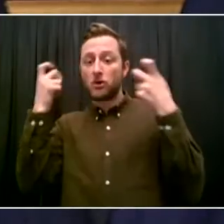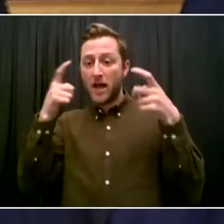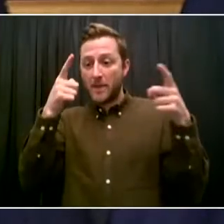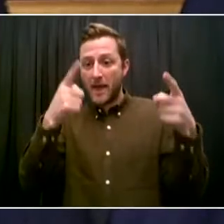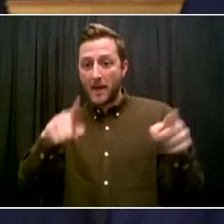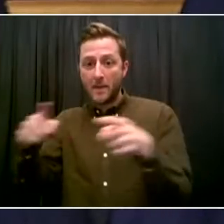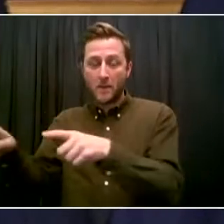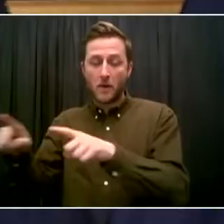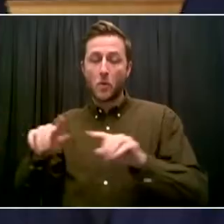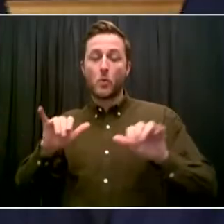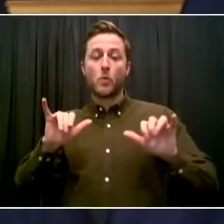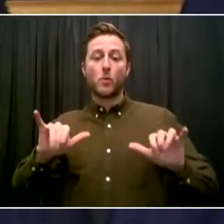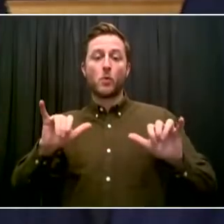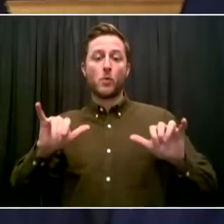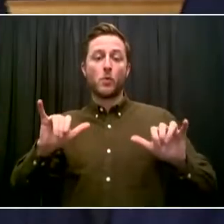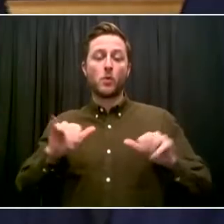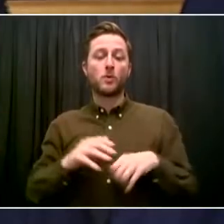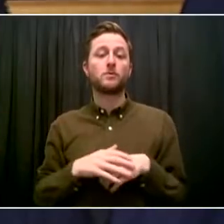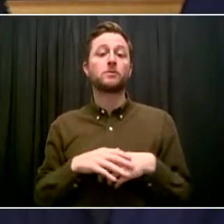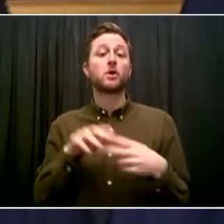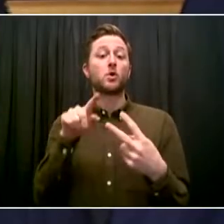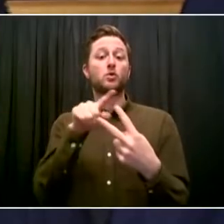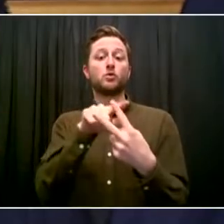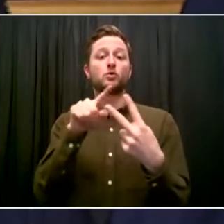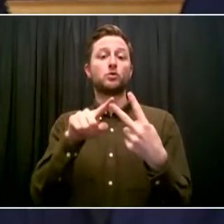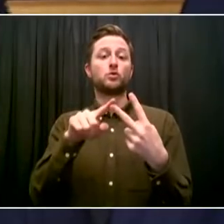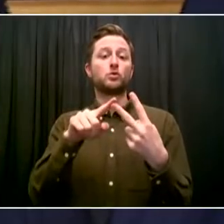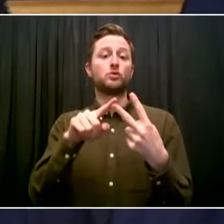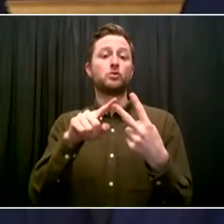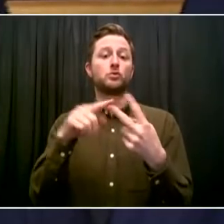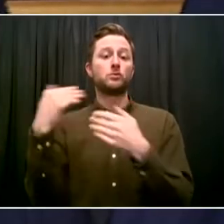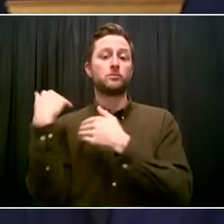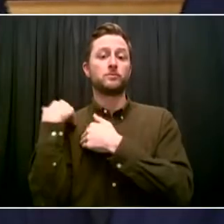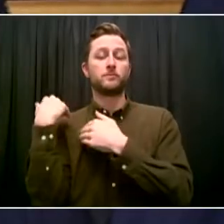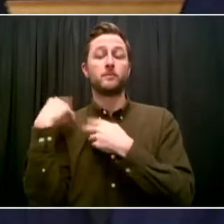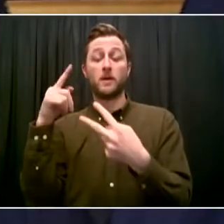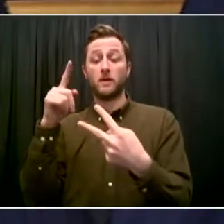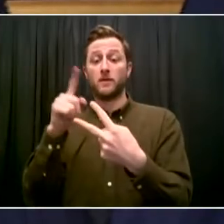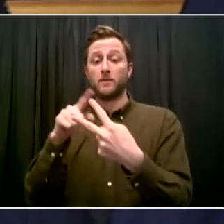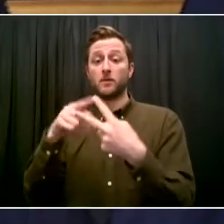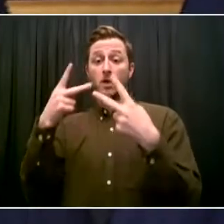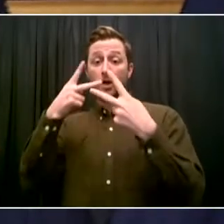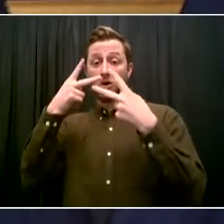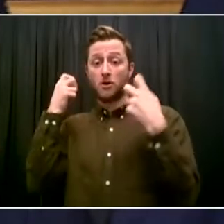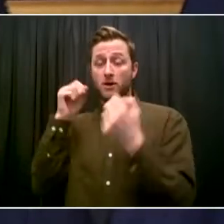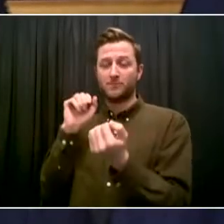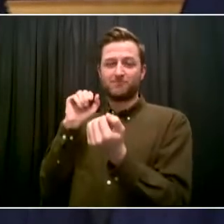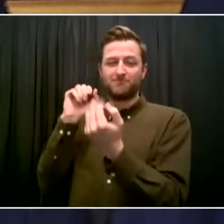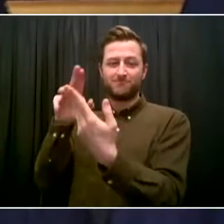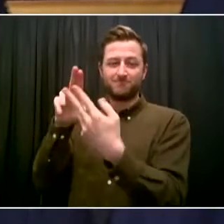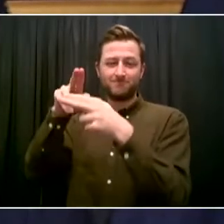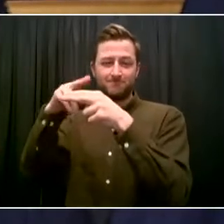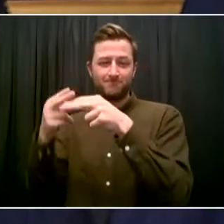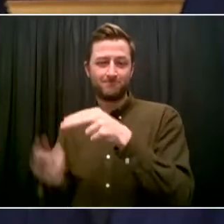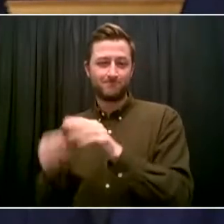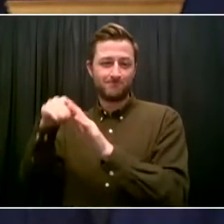MORNIN G. CRIMES UTOSDEI THE APLT FORM. WE KNOW WE HAVE A JOB TO DO AND